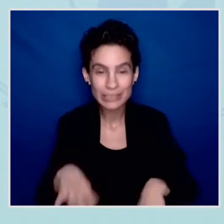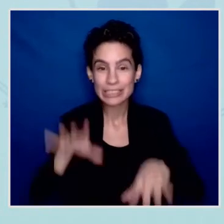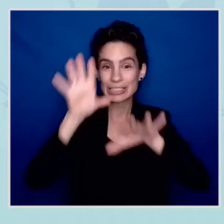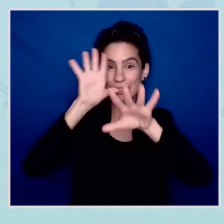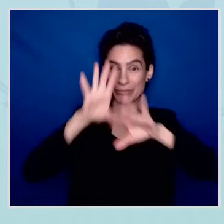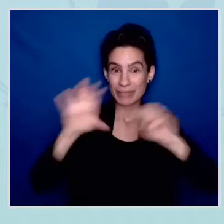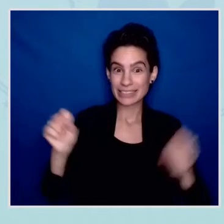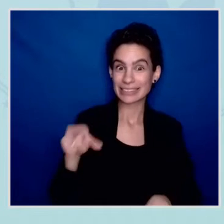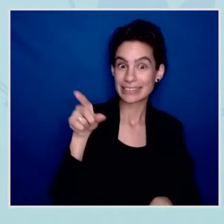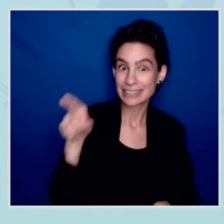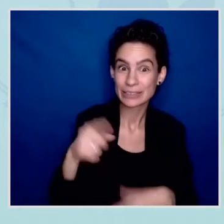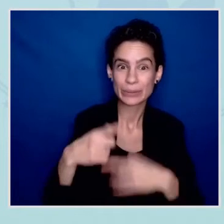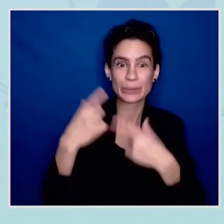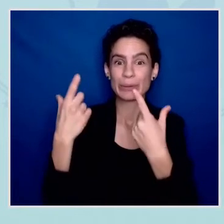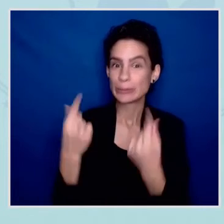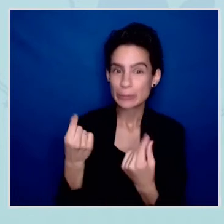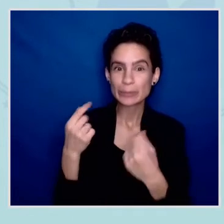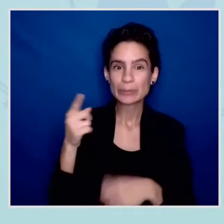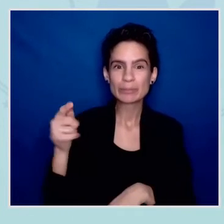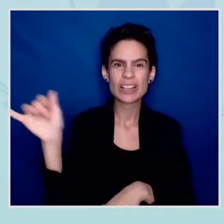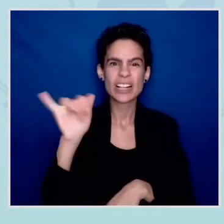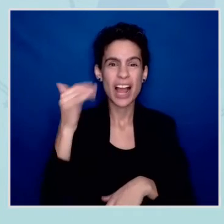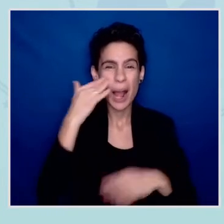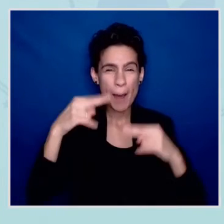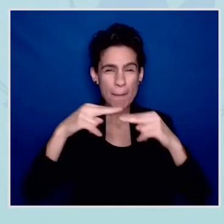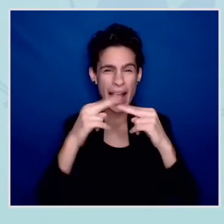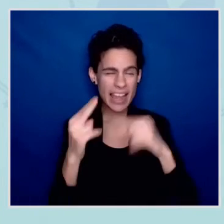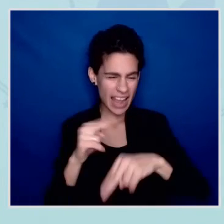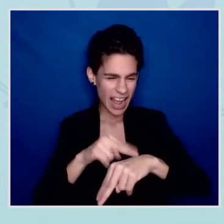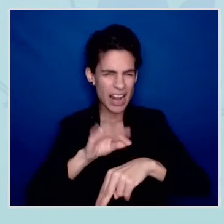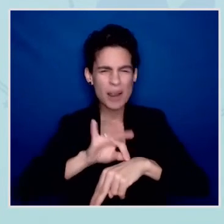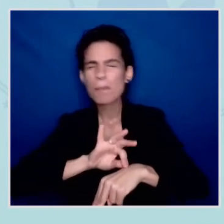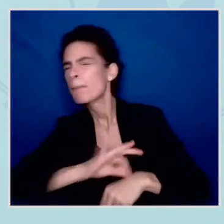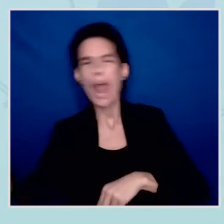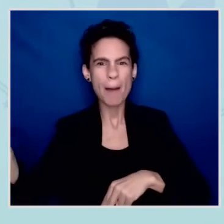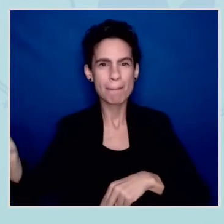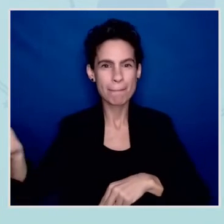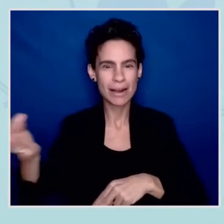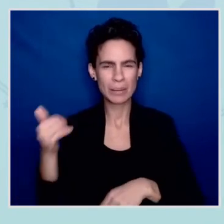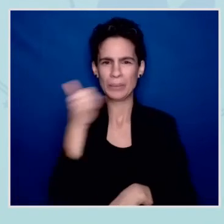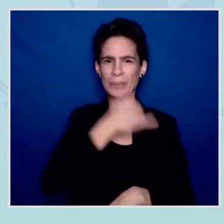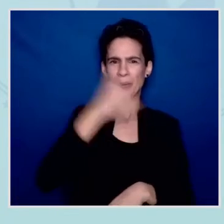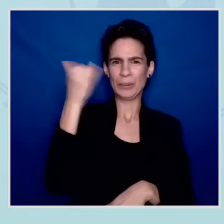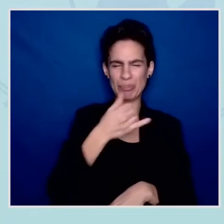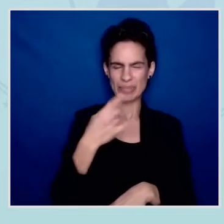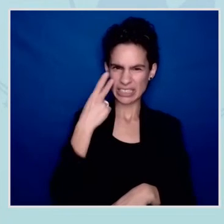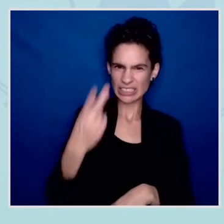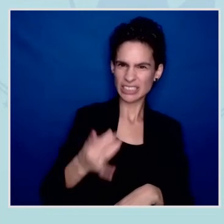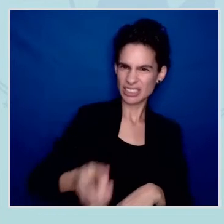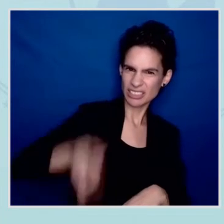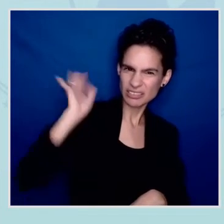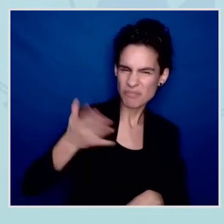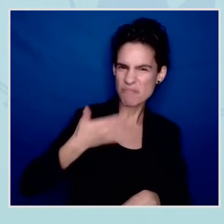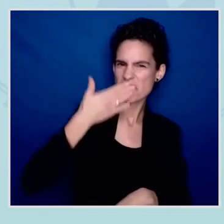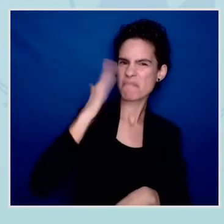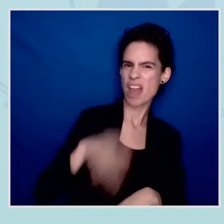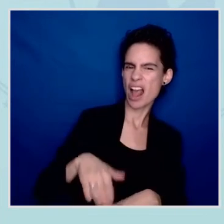TERRIBLE LEADERS.